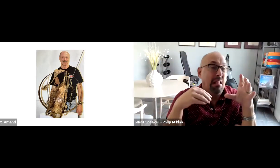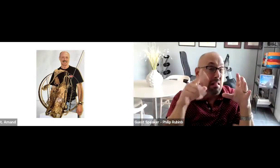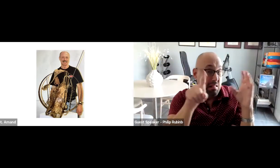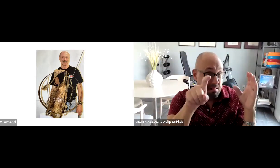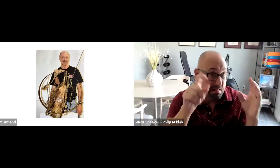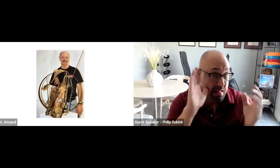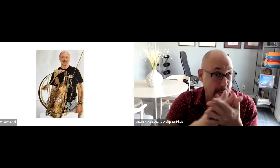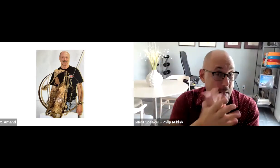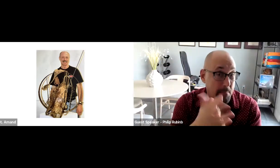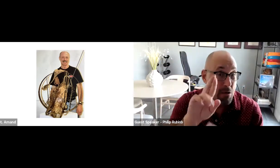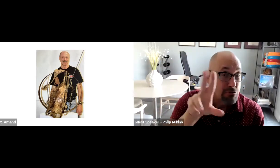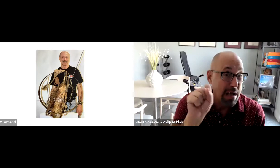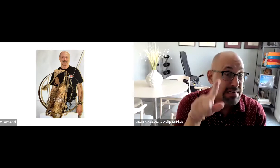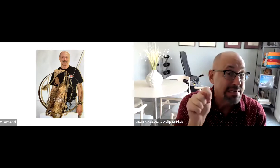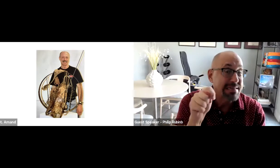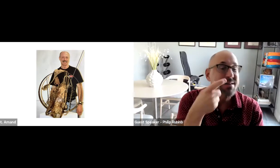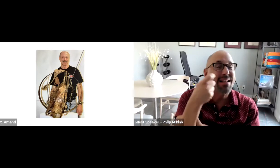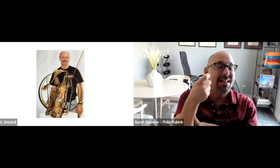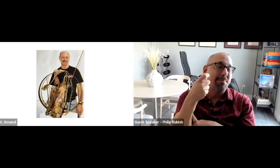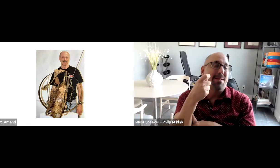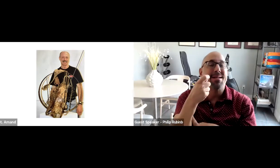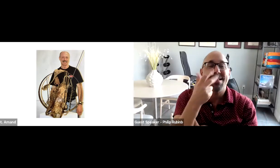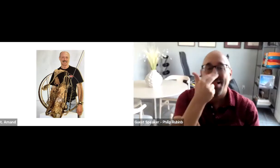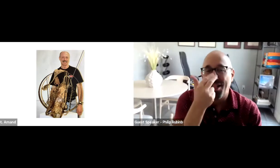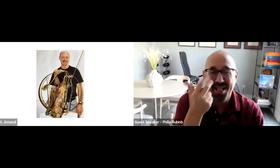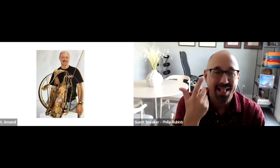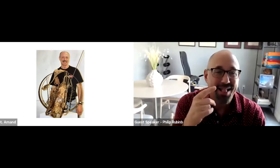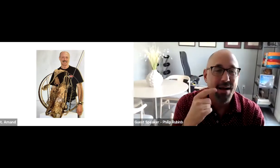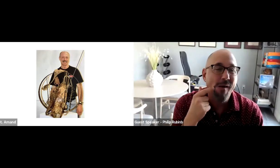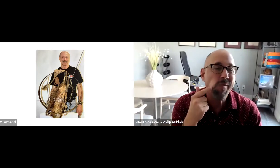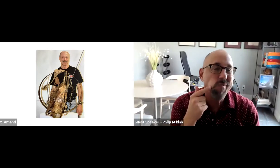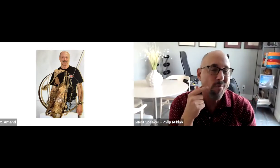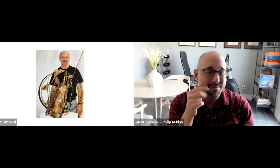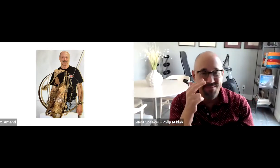of talking about the cochlear implant and that--